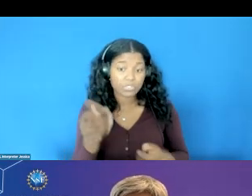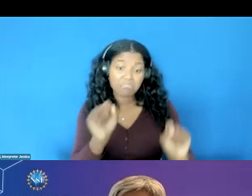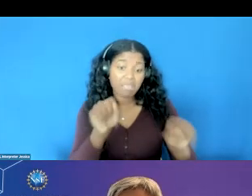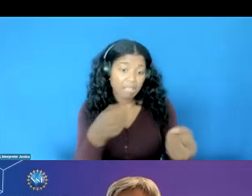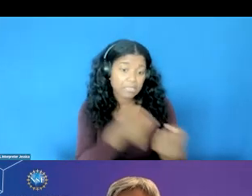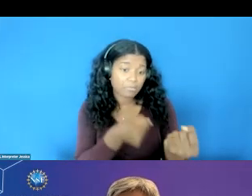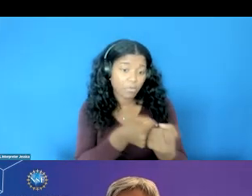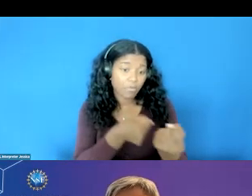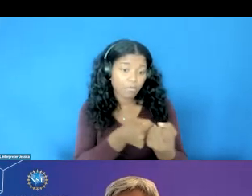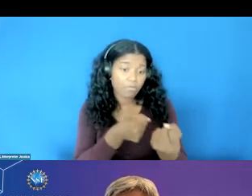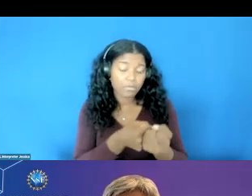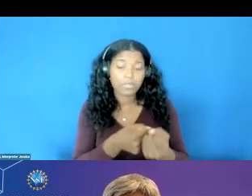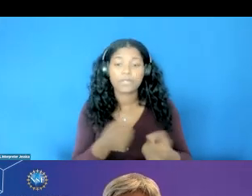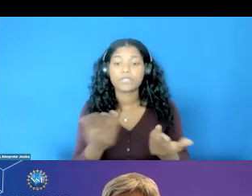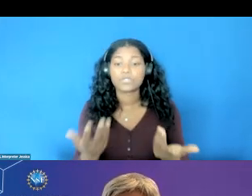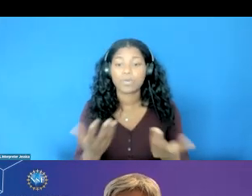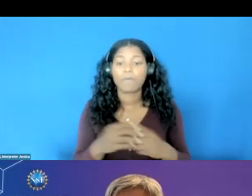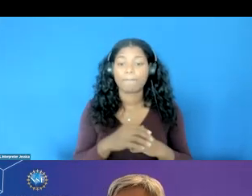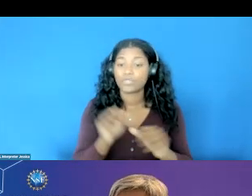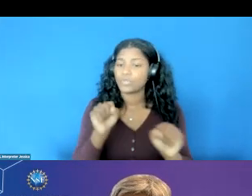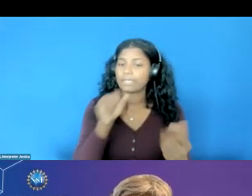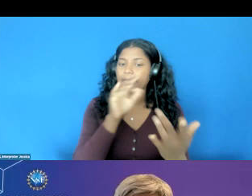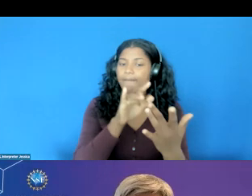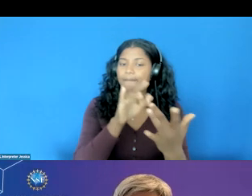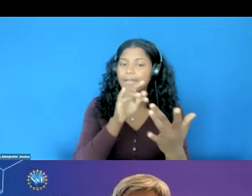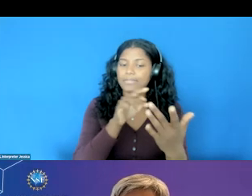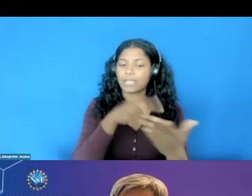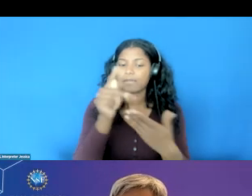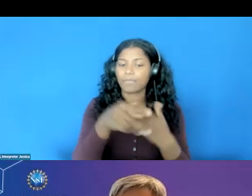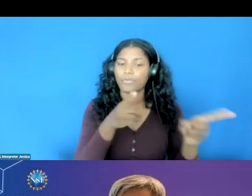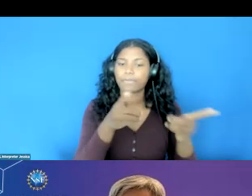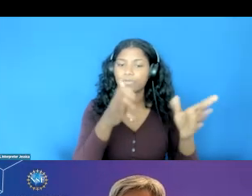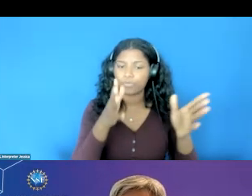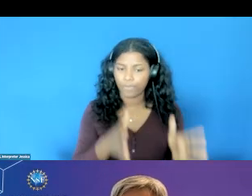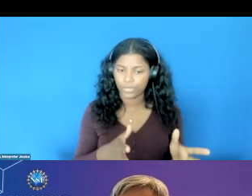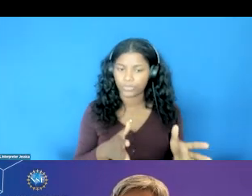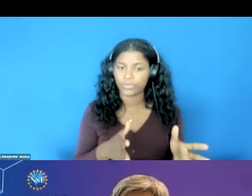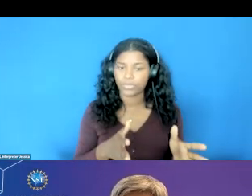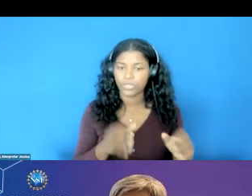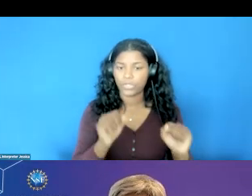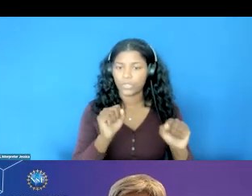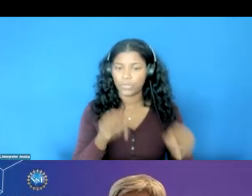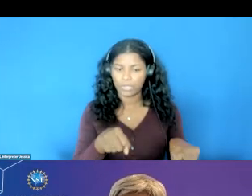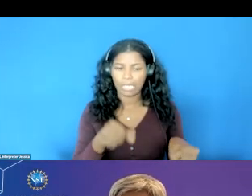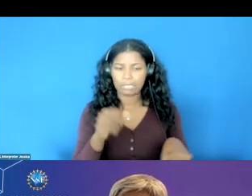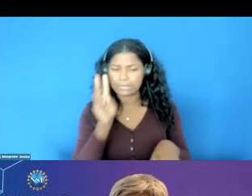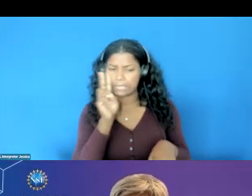So you should again, contact a program director in a relevant program for a read on your specific research idea.